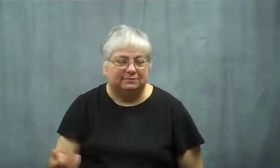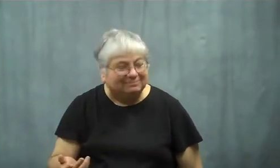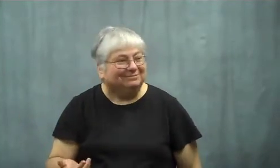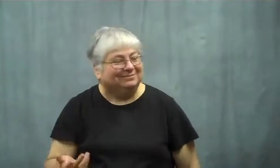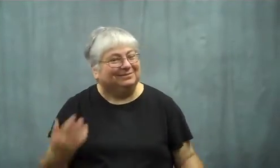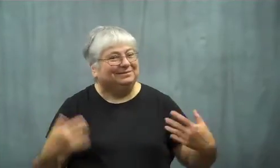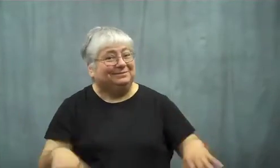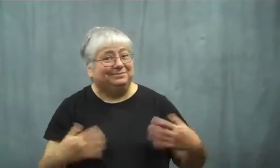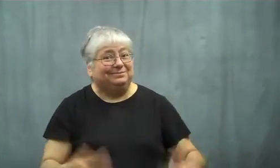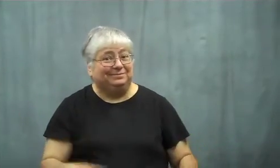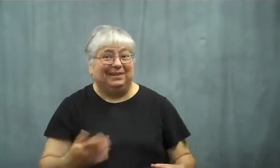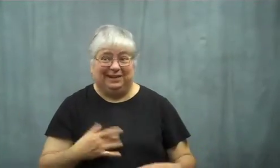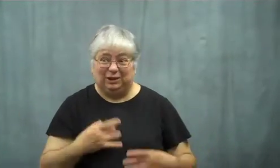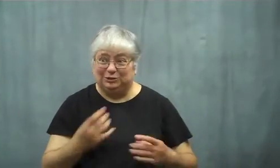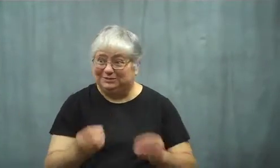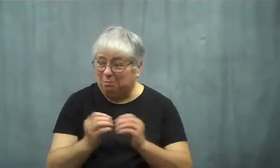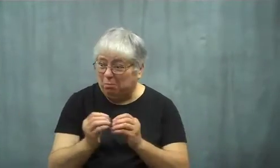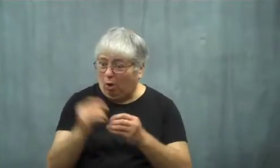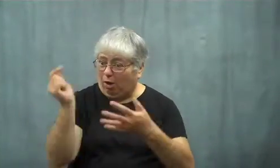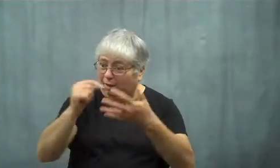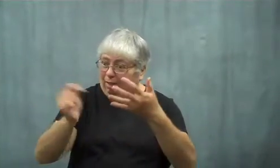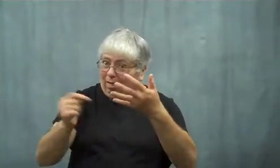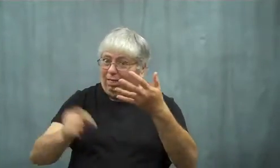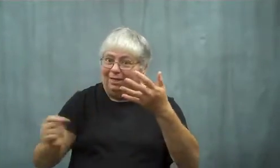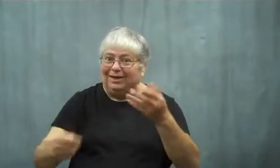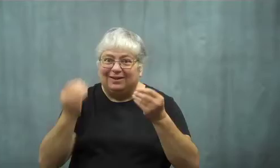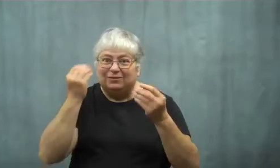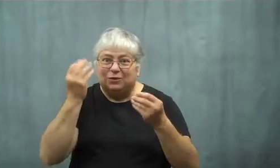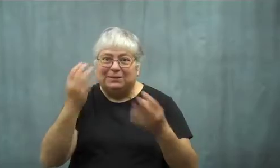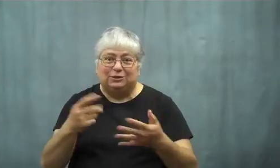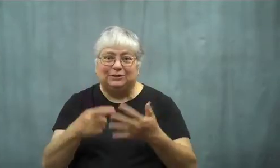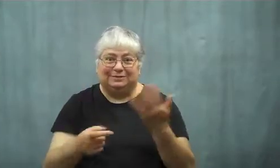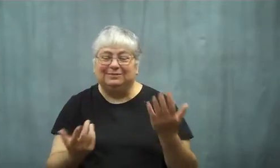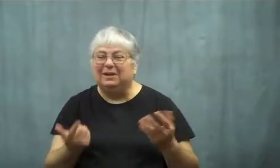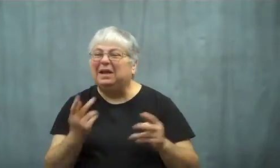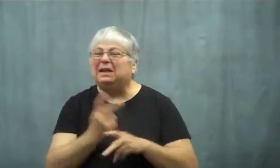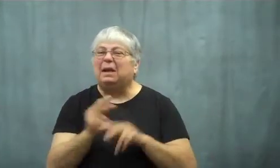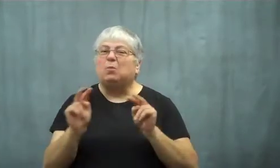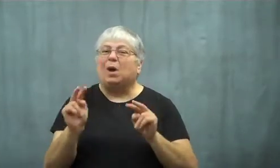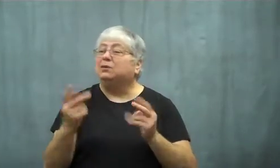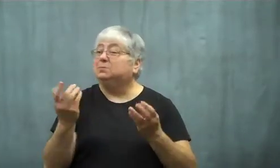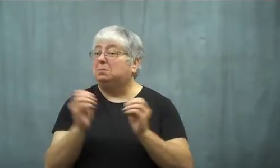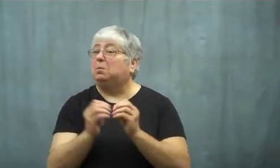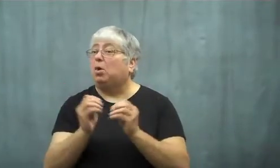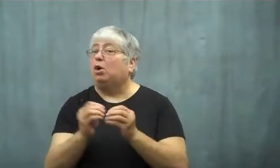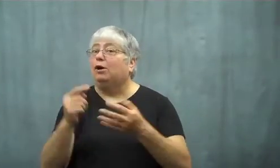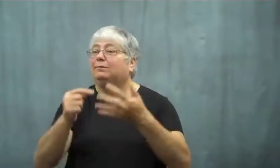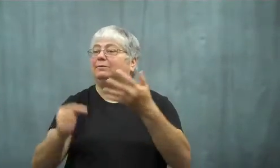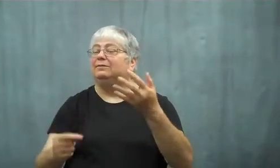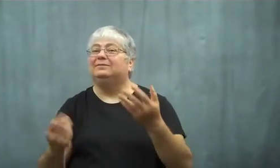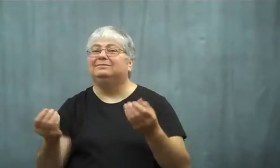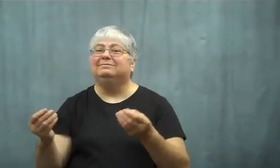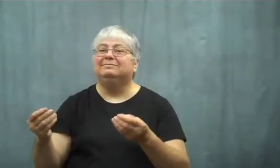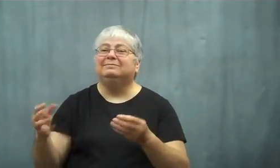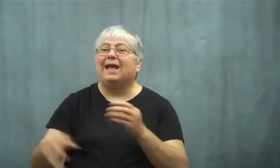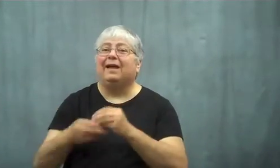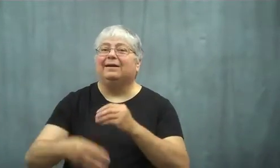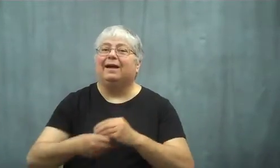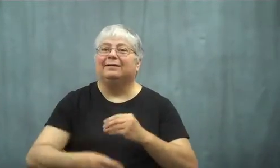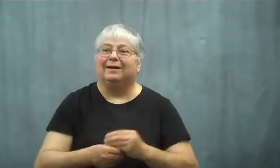It's interesting to see all this other information.